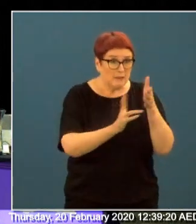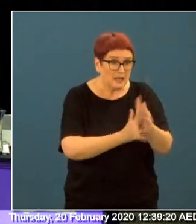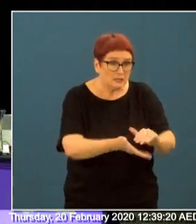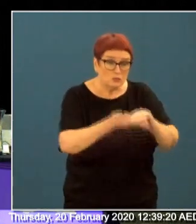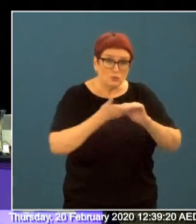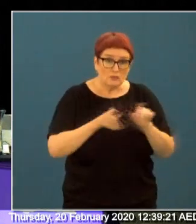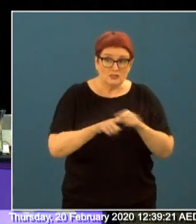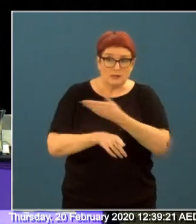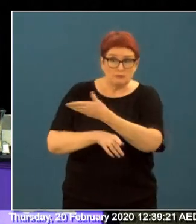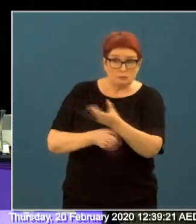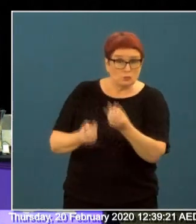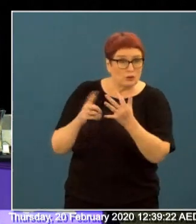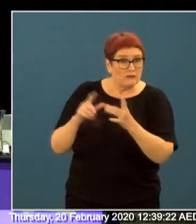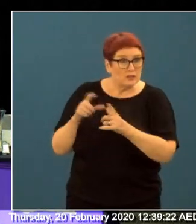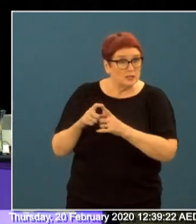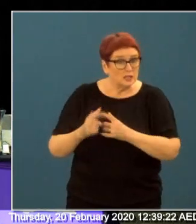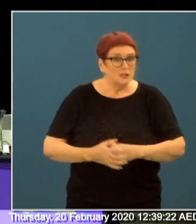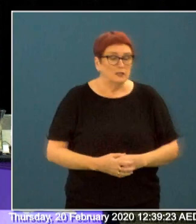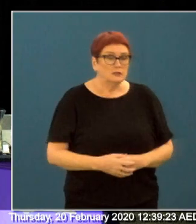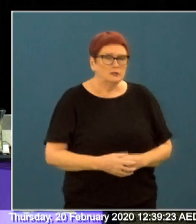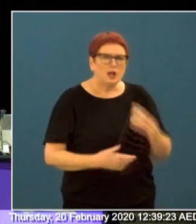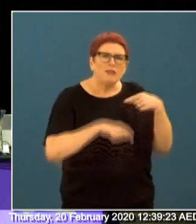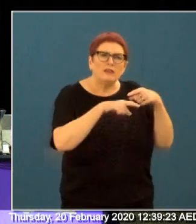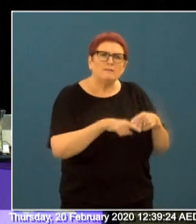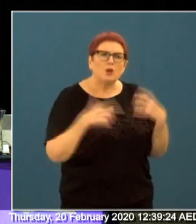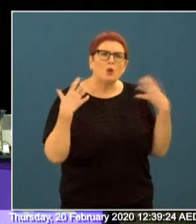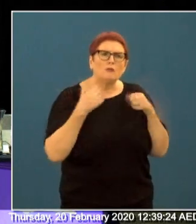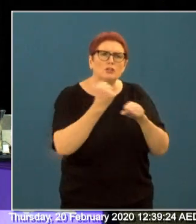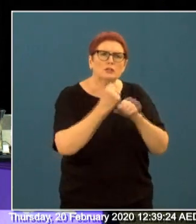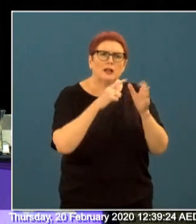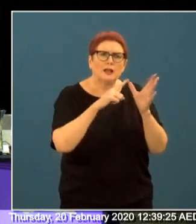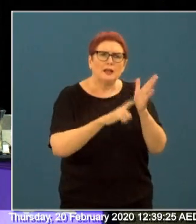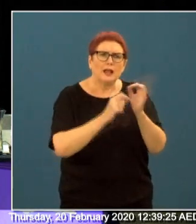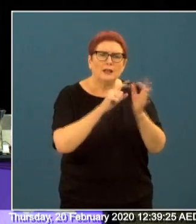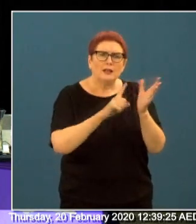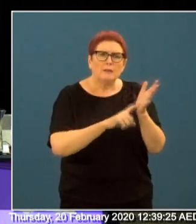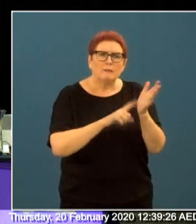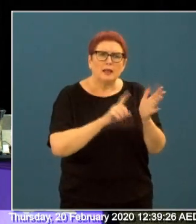I think it goes to Commissioner Galbally's question, is there a cultural practice